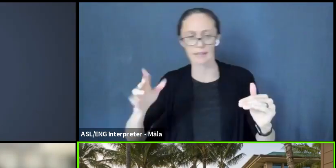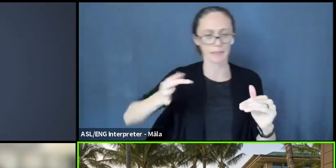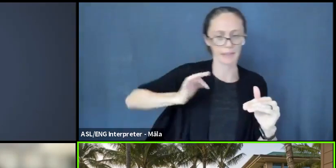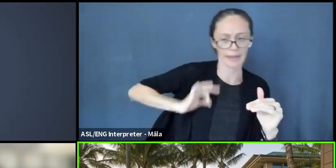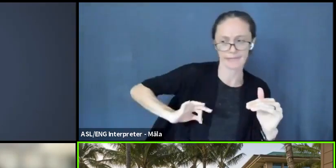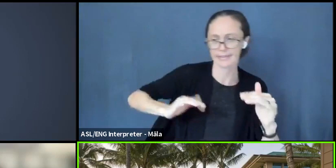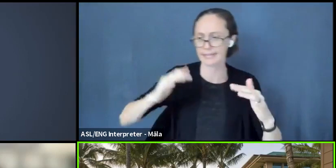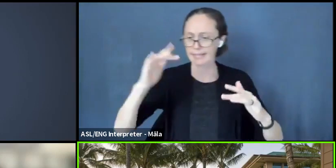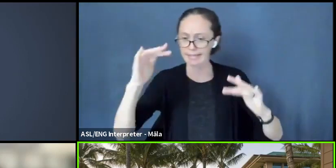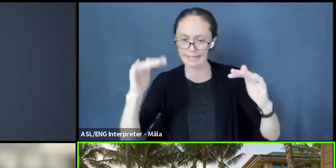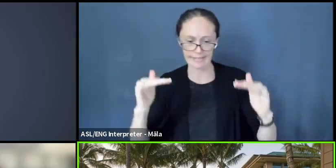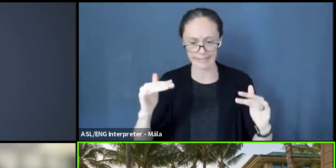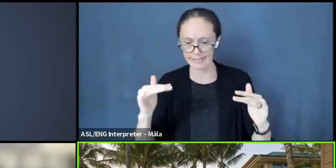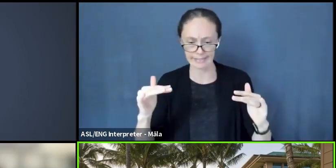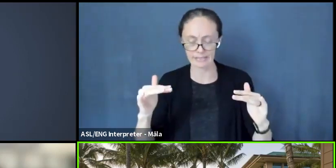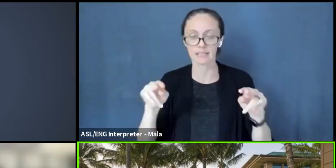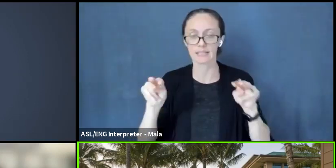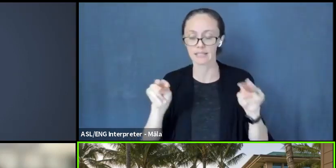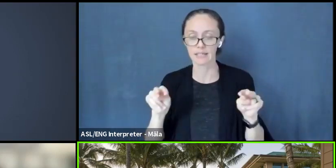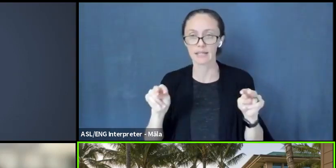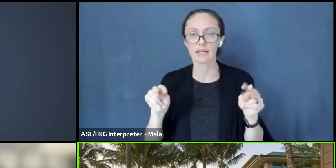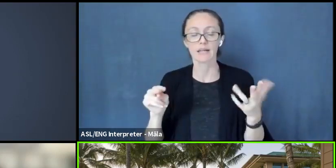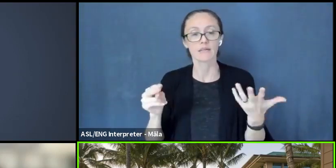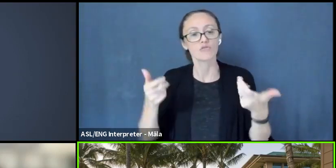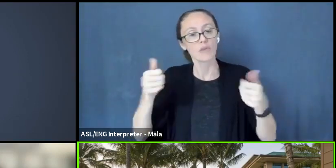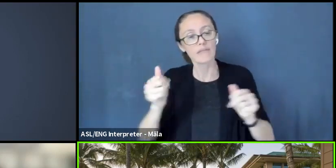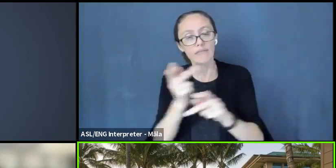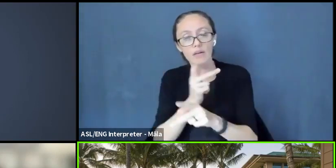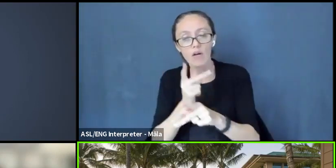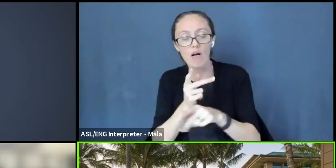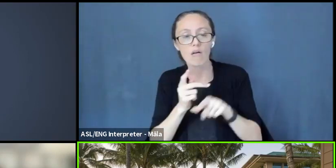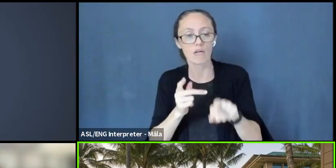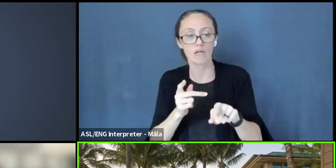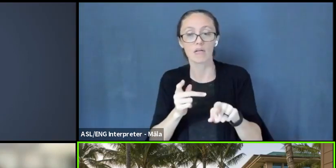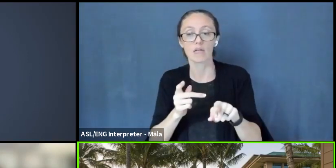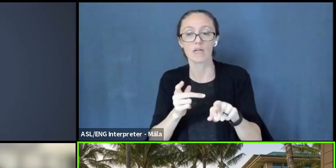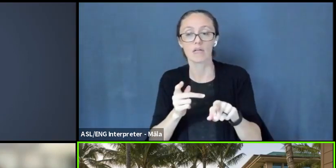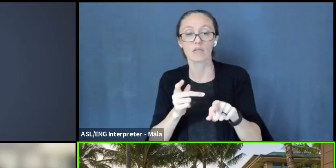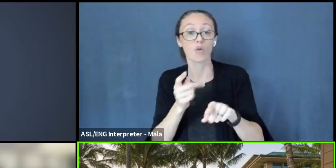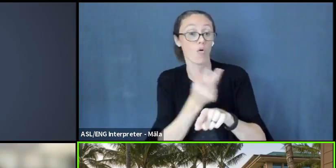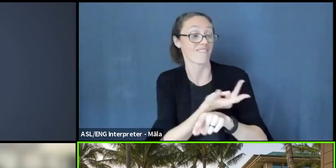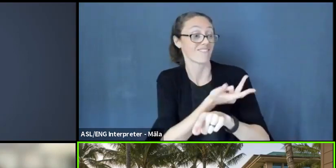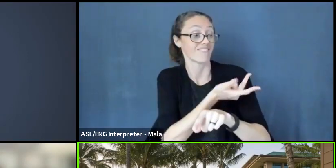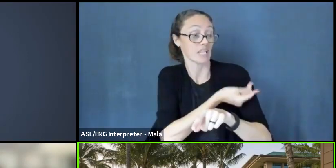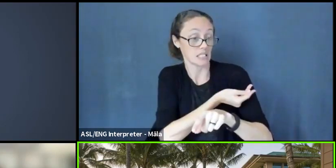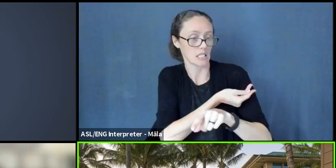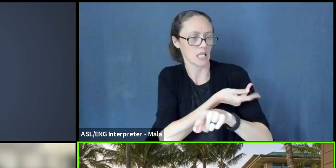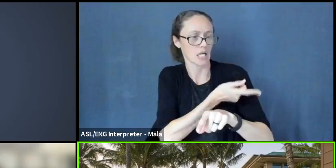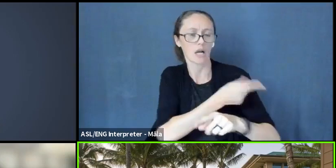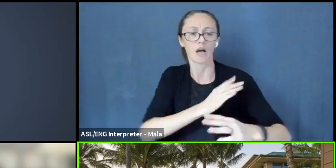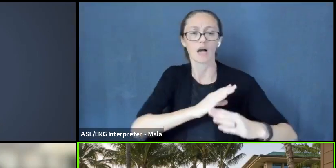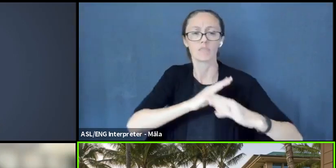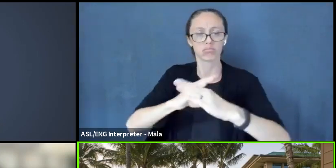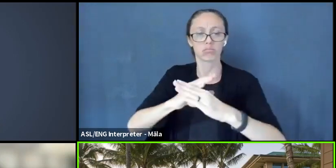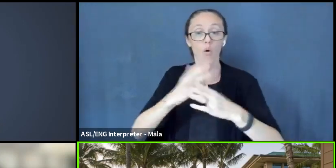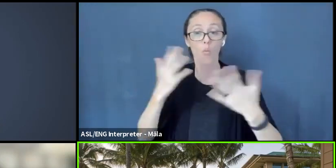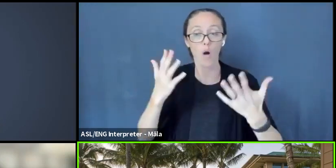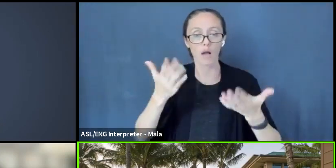looking at how effective is the vaccine against hospitalization. Because that is severe disease.